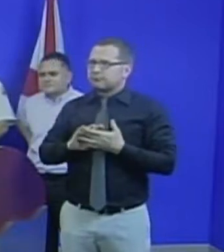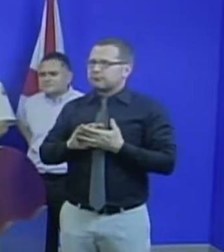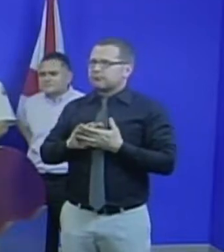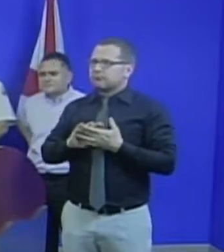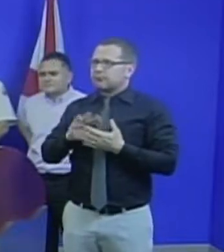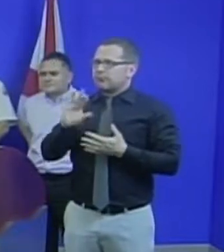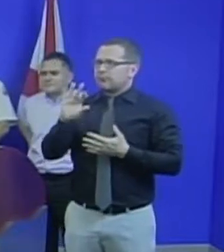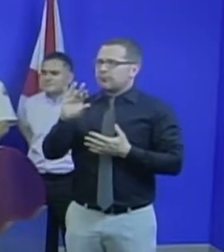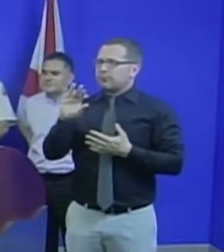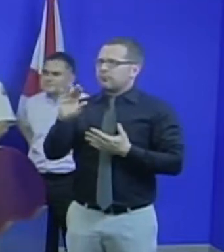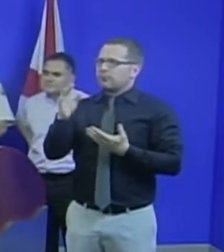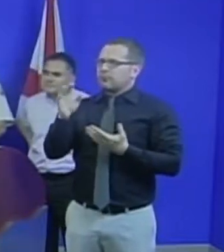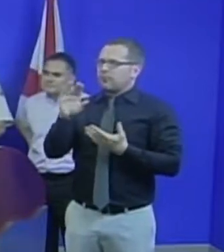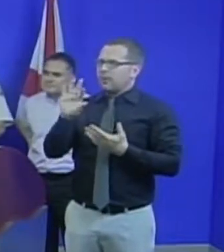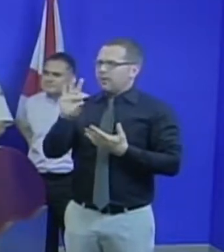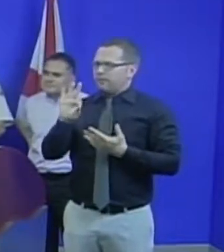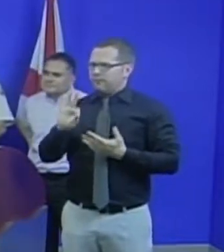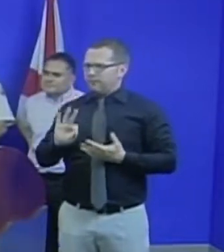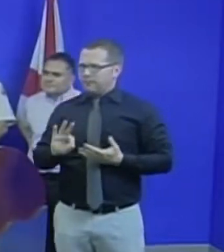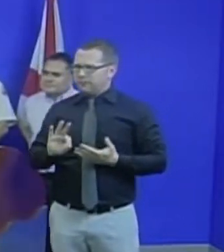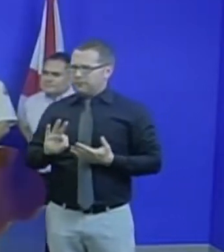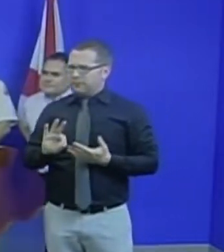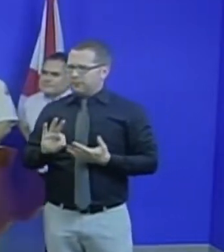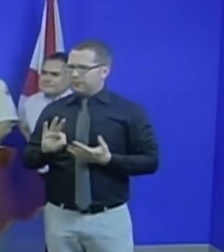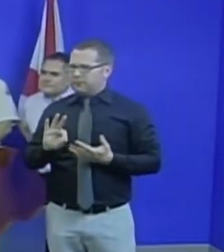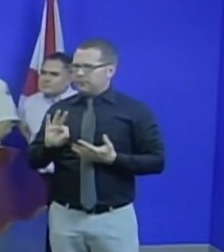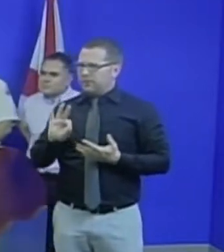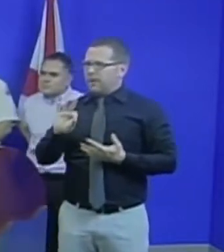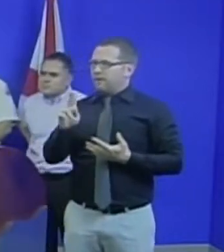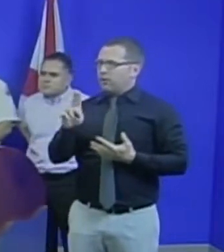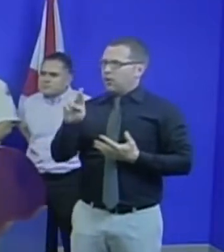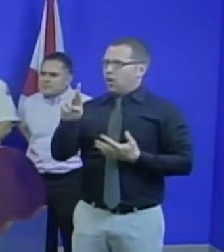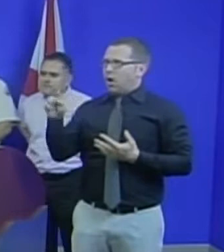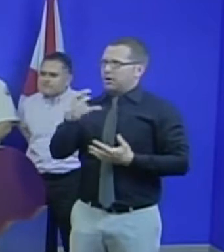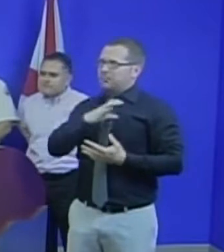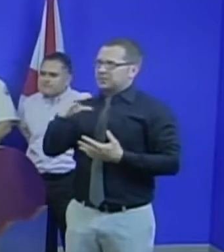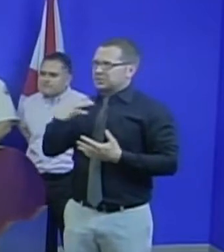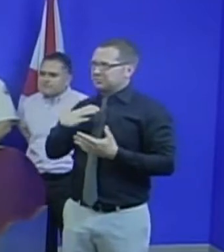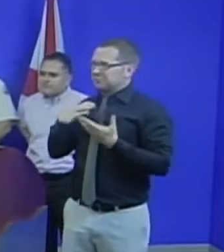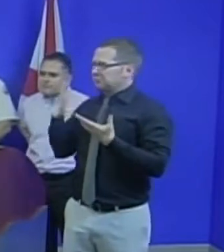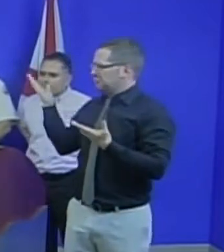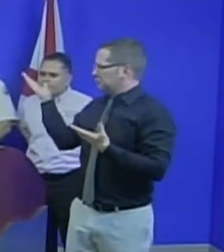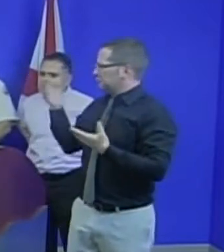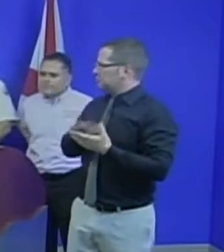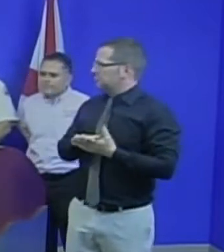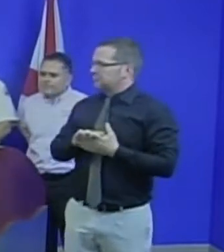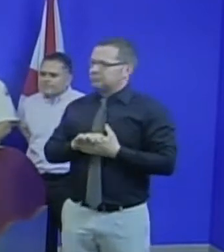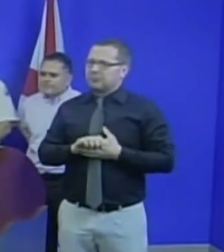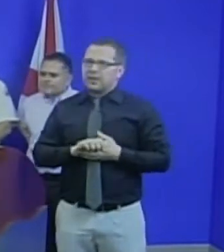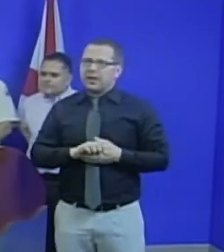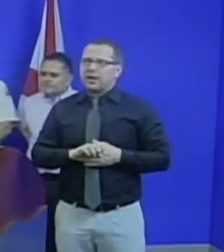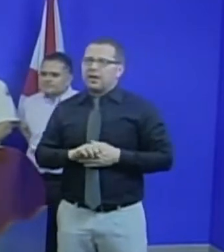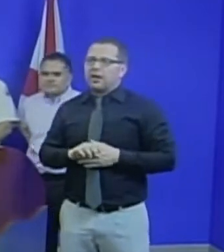YES. WE'RE GOING TO GO TO THE BROWARD CENTER. COUNTY EMERGENCY OPERATIONS RIGHTS NOW THIS IS THE DAY OF THE STORM.